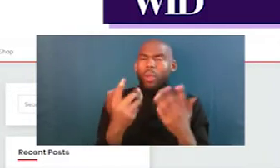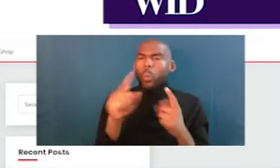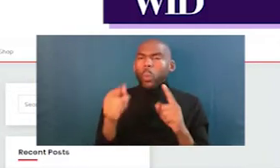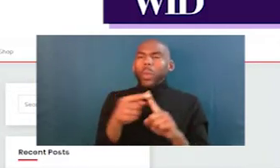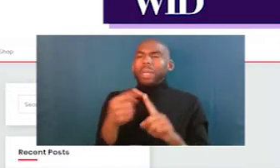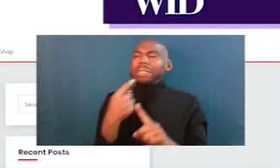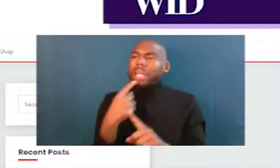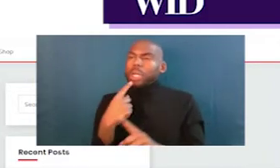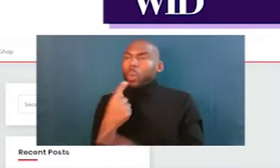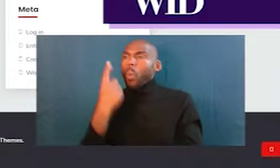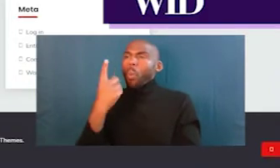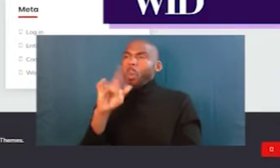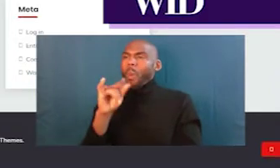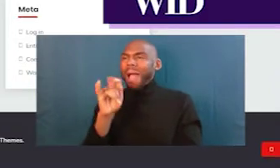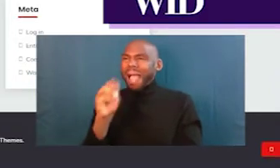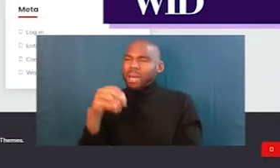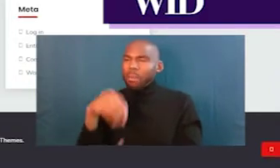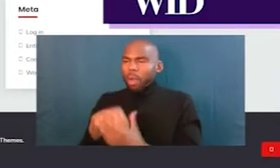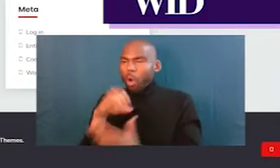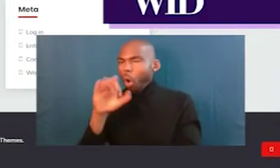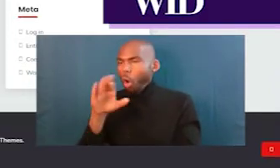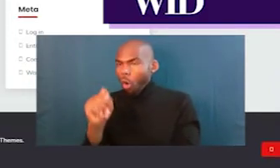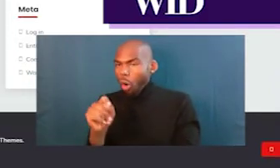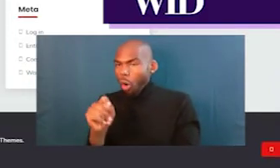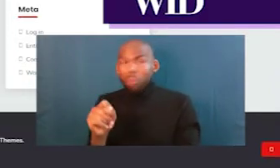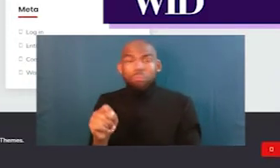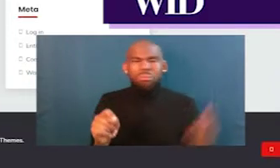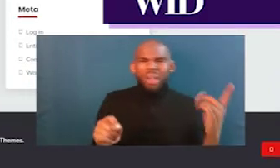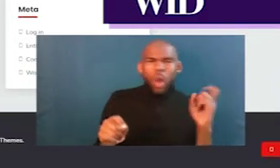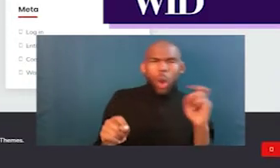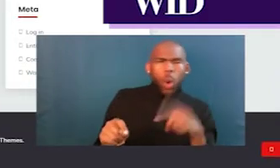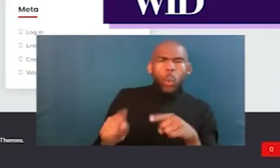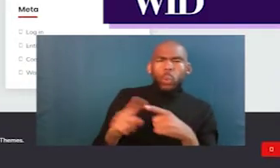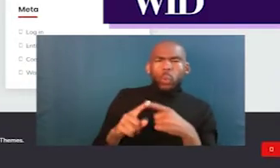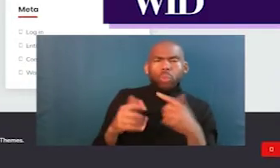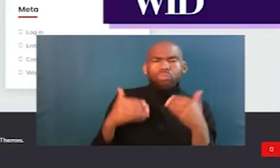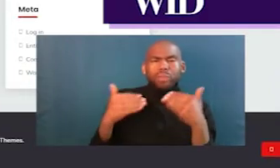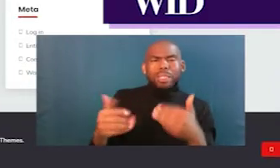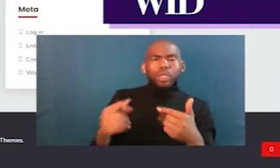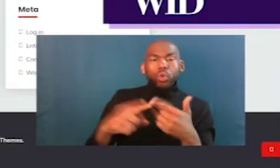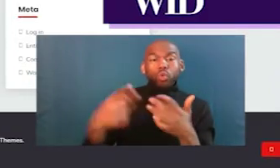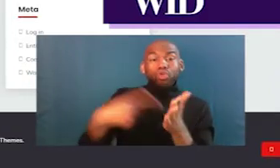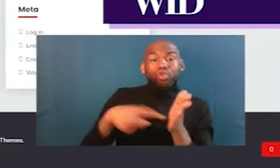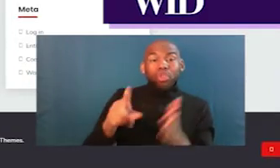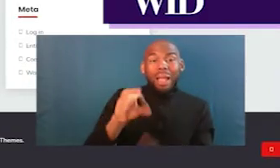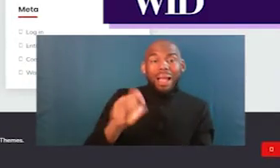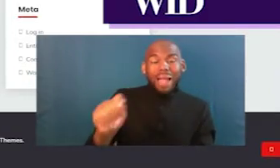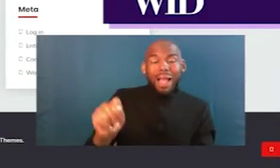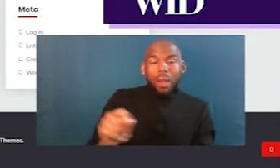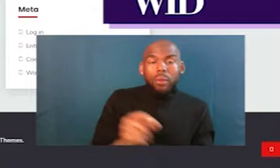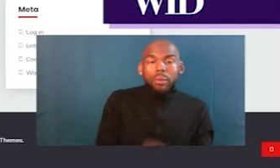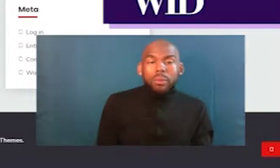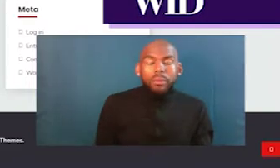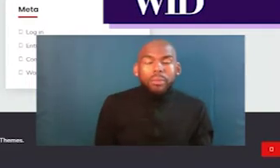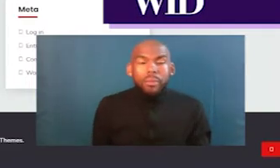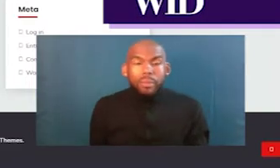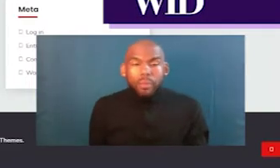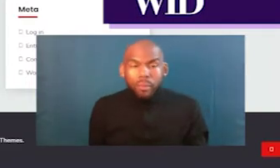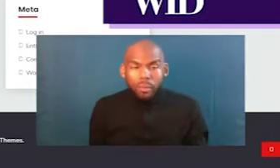cart one item added or whatever. >> DUSTIN SNOWADZKY: Go to proceed to checkout and let's see what happens. >> AUTOMATED VOICE: Heading level two cart